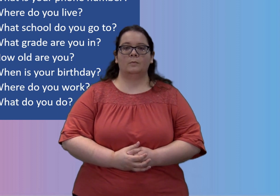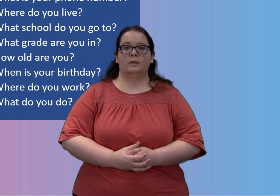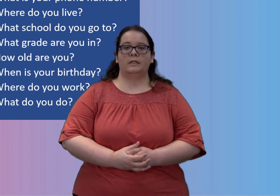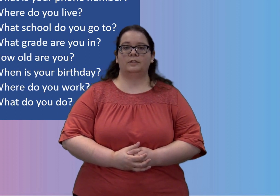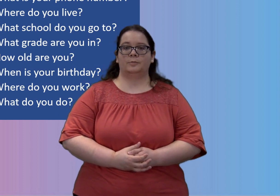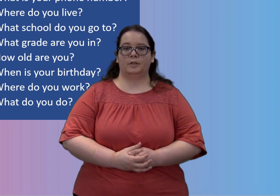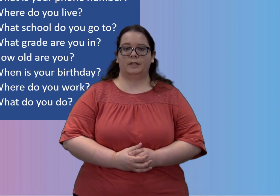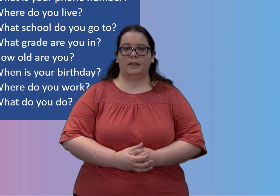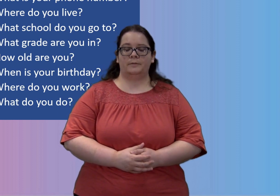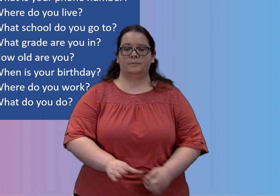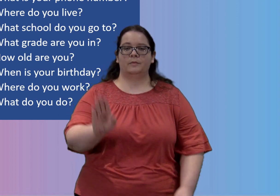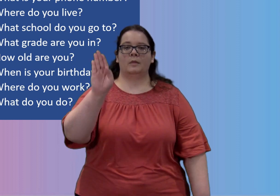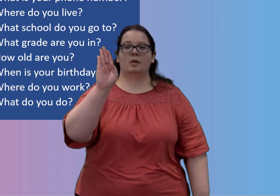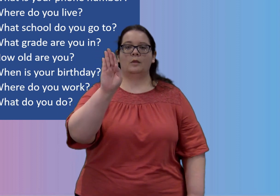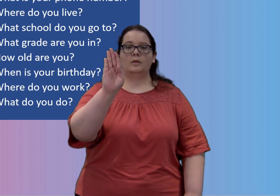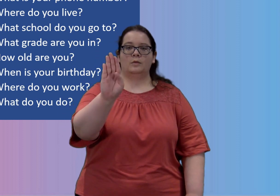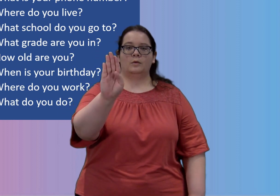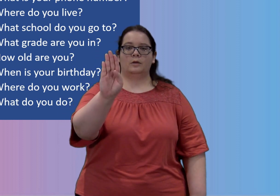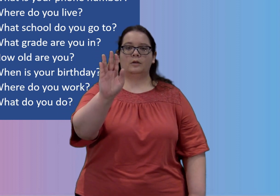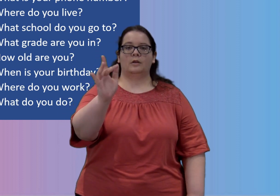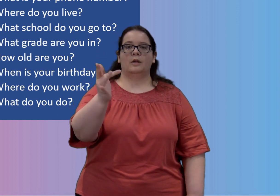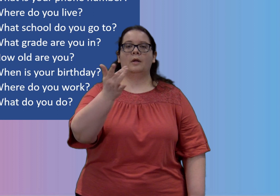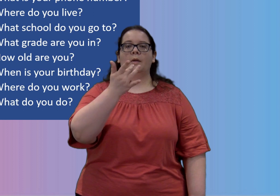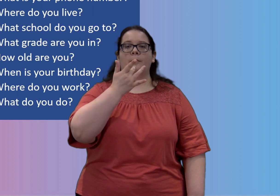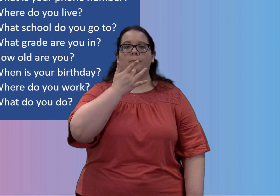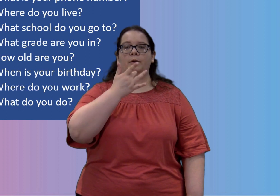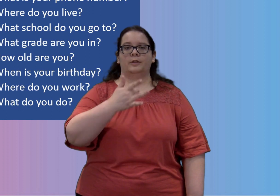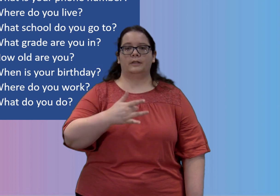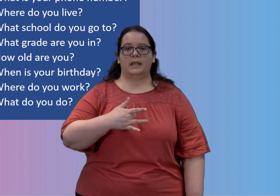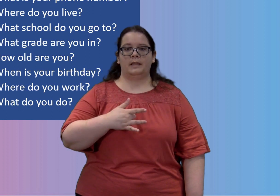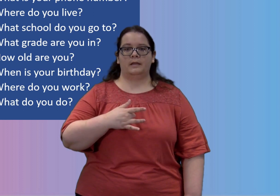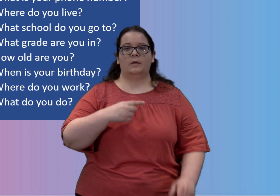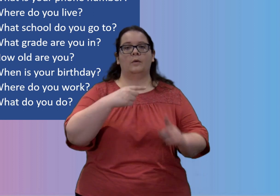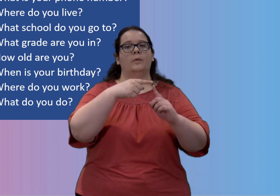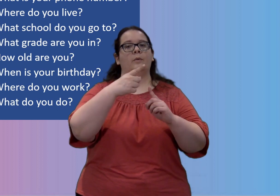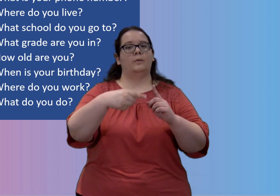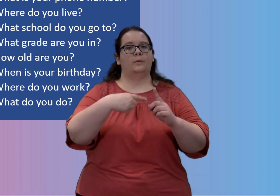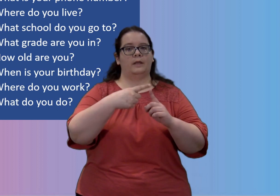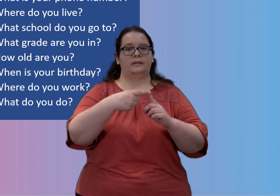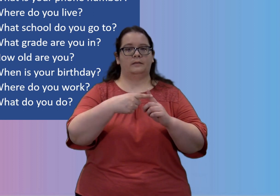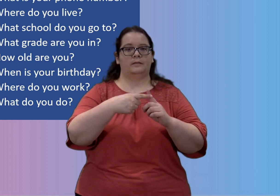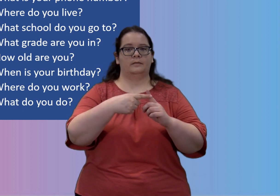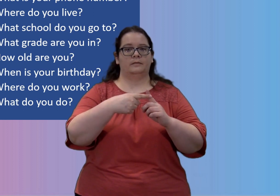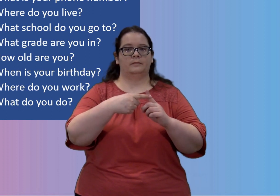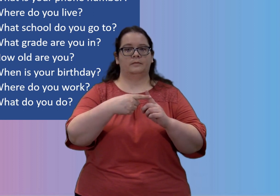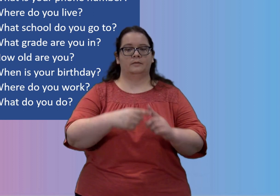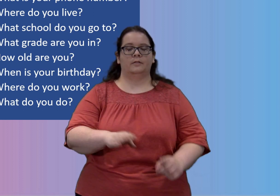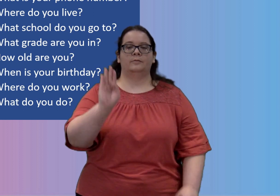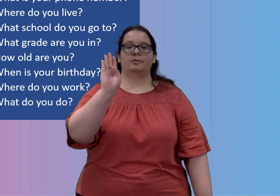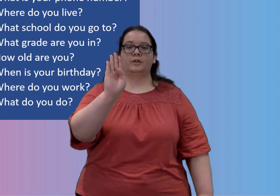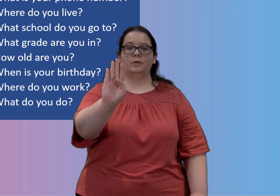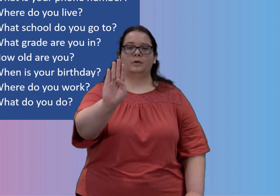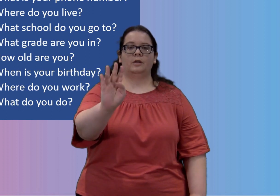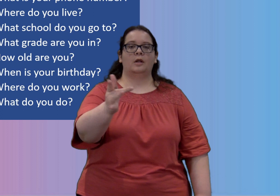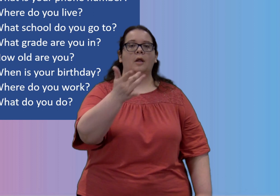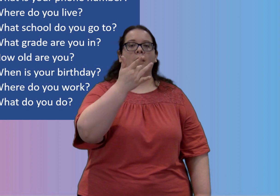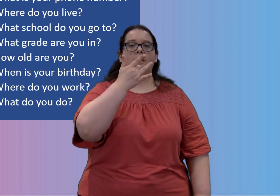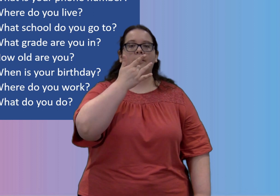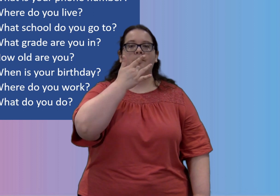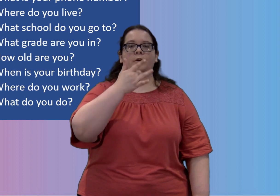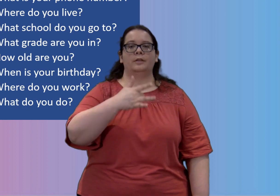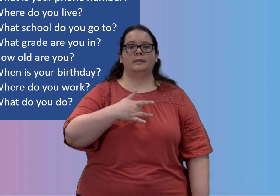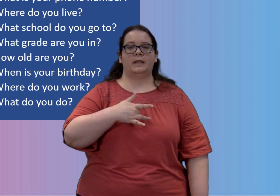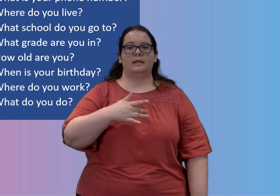When is your birthday? Your birthday when? Remember, your birthday,